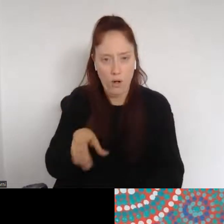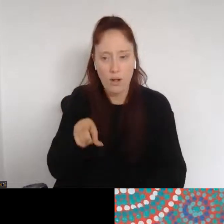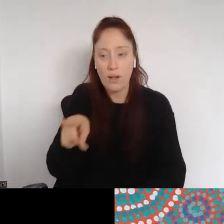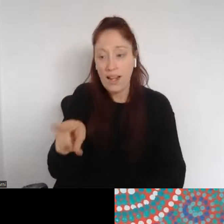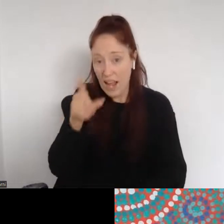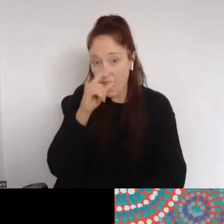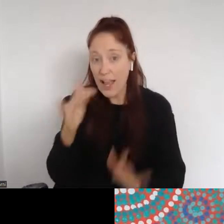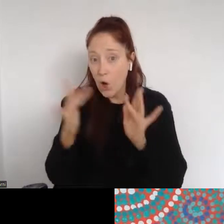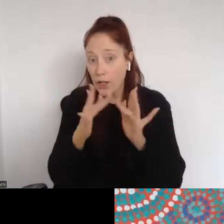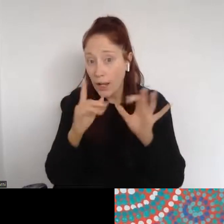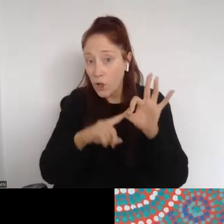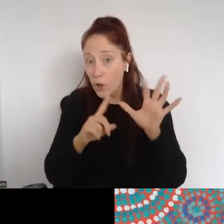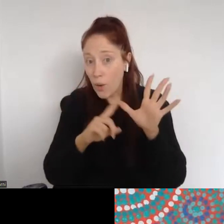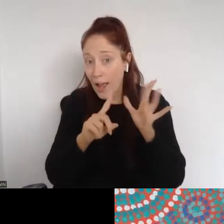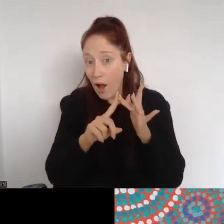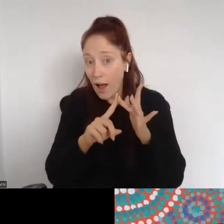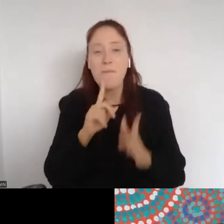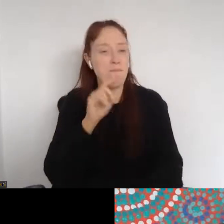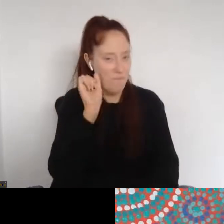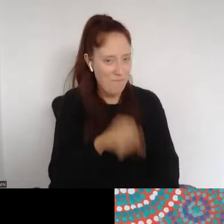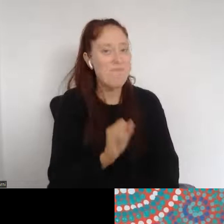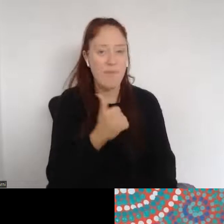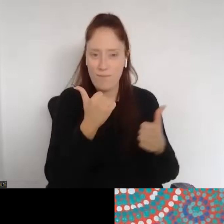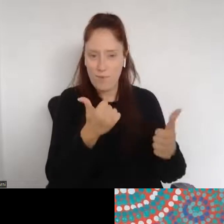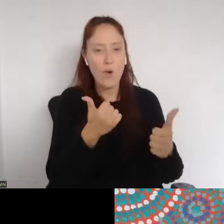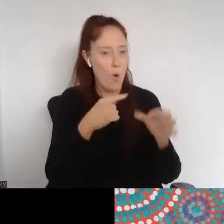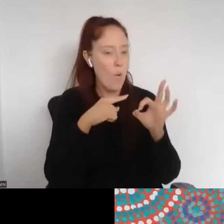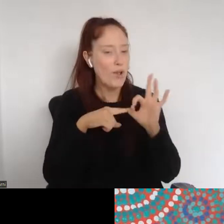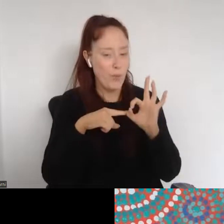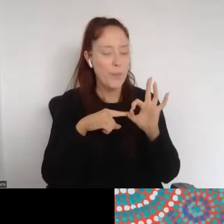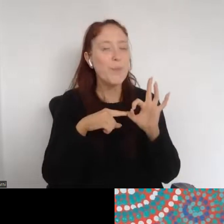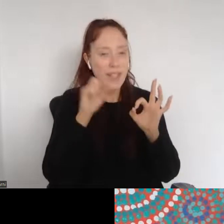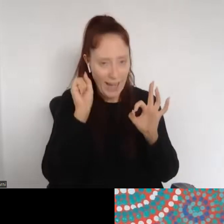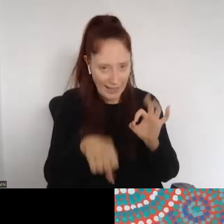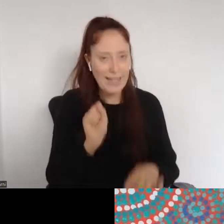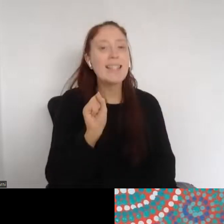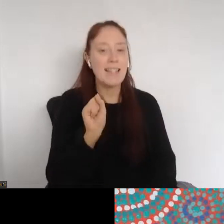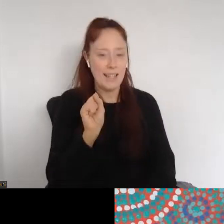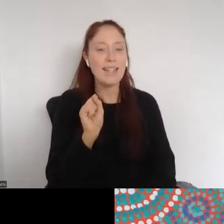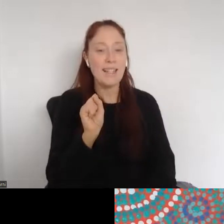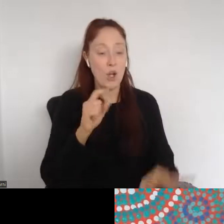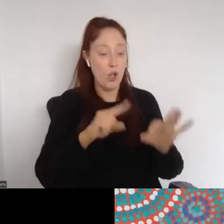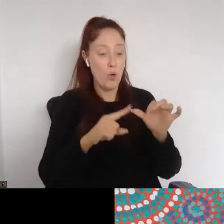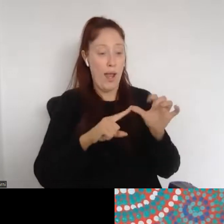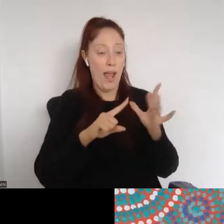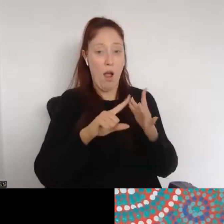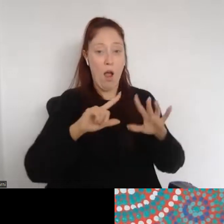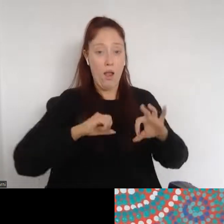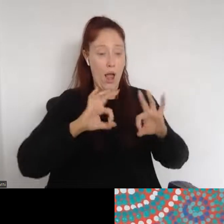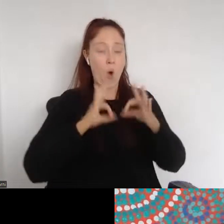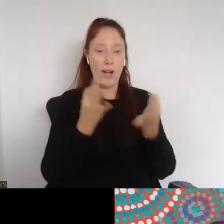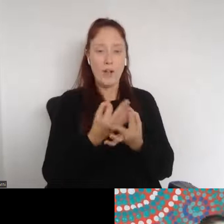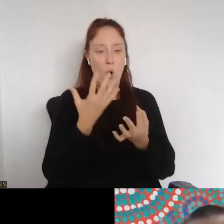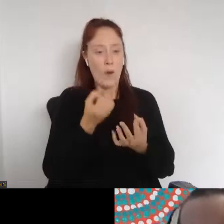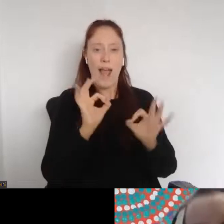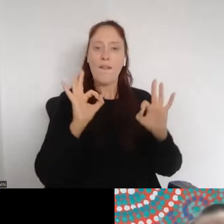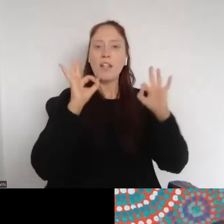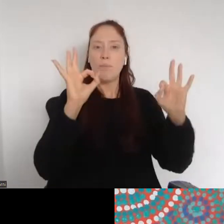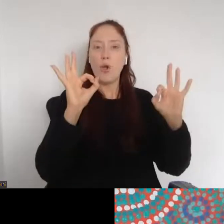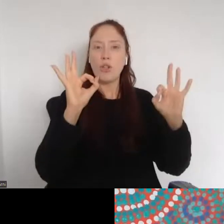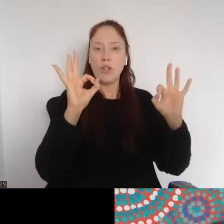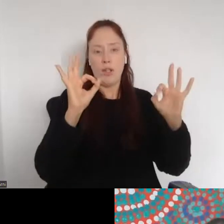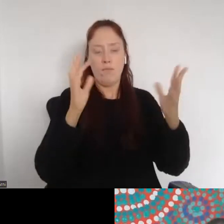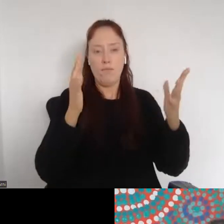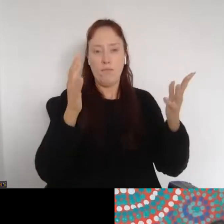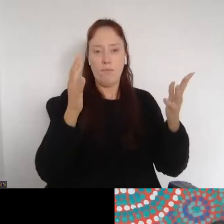Dayne: Yes, absolutely, another great question. Yes, QAI, a specialist service in Queensland,